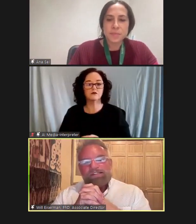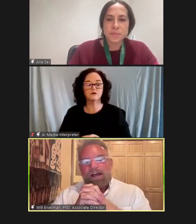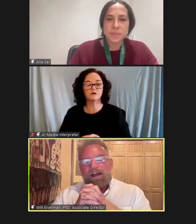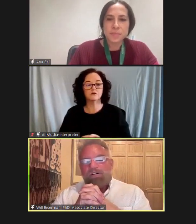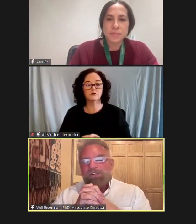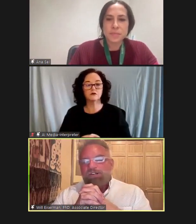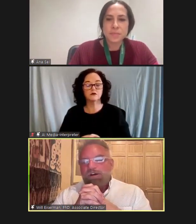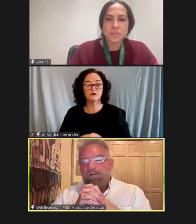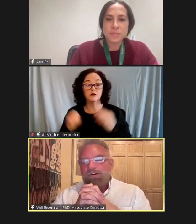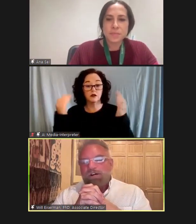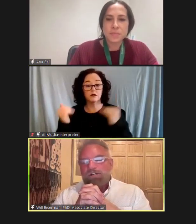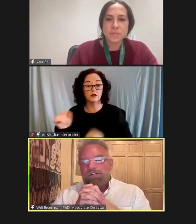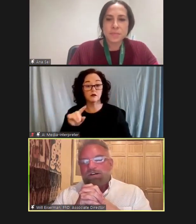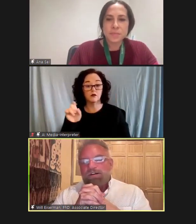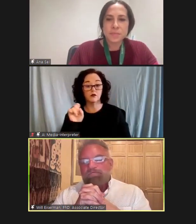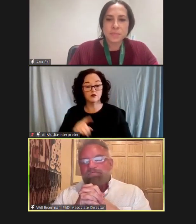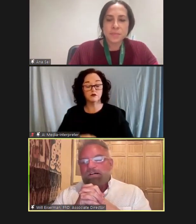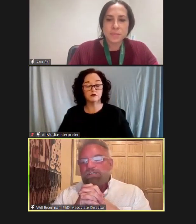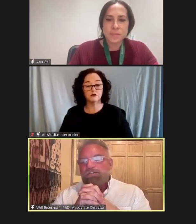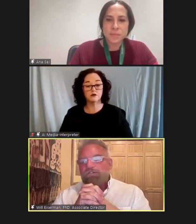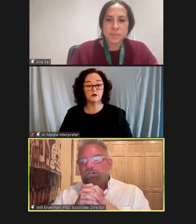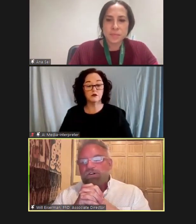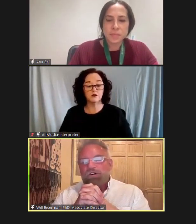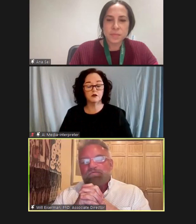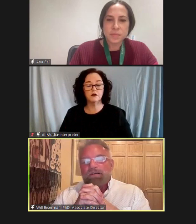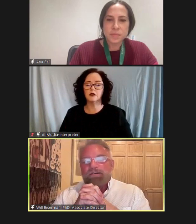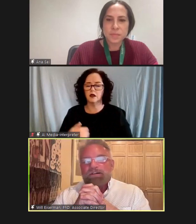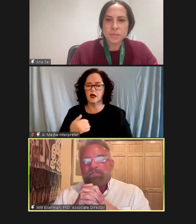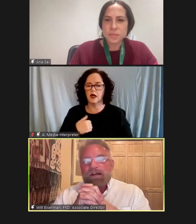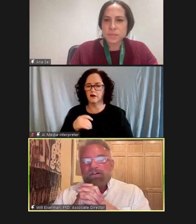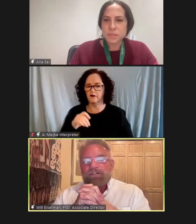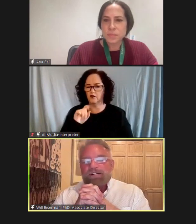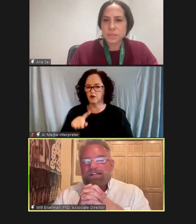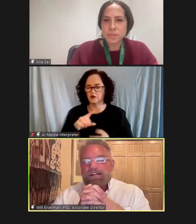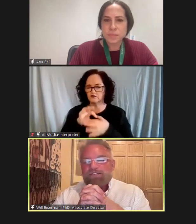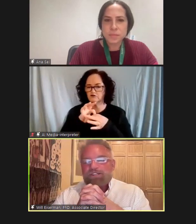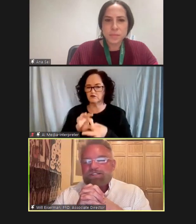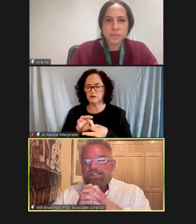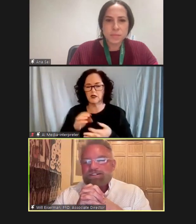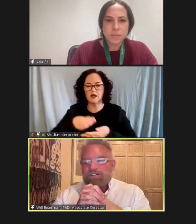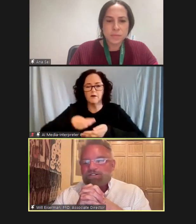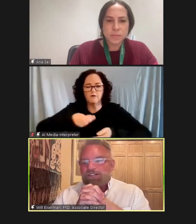also have a question on the budget for